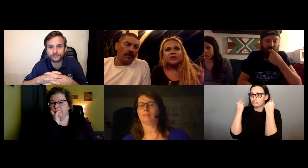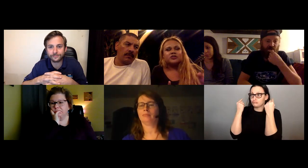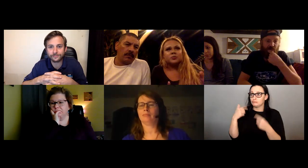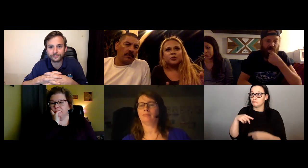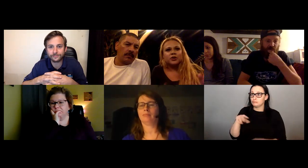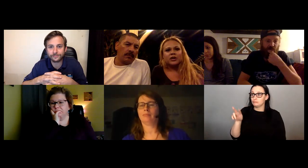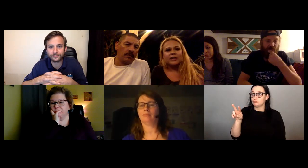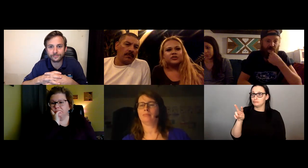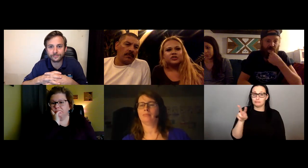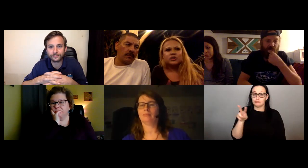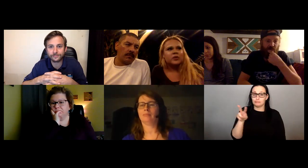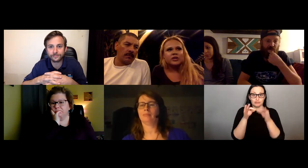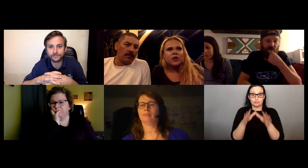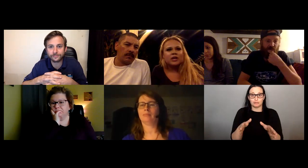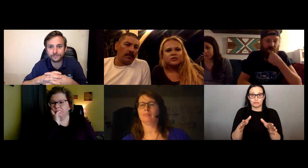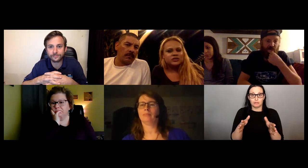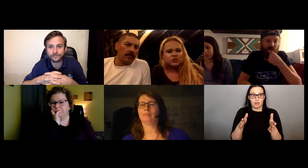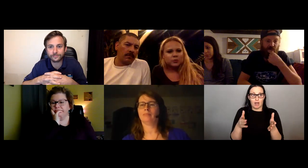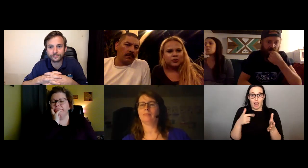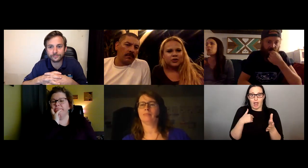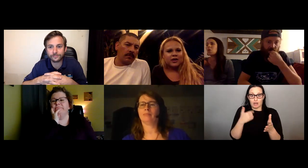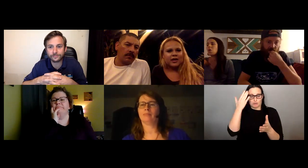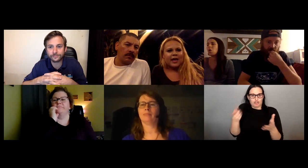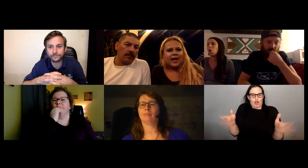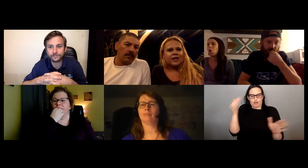interpreter like she already knew how to use an